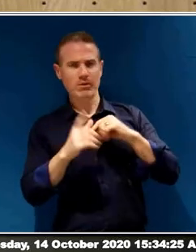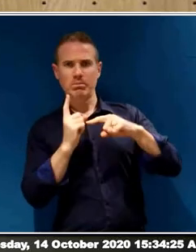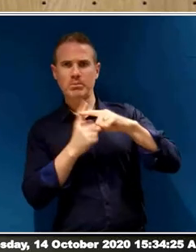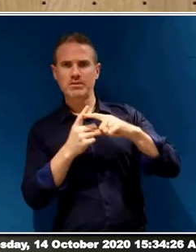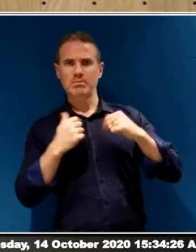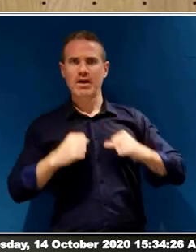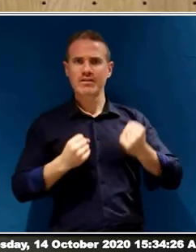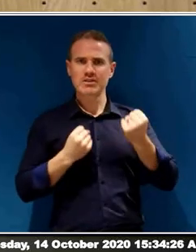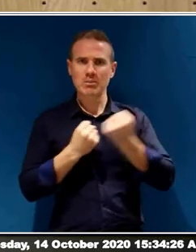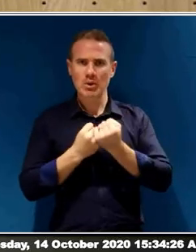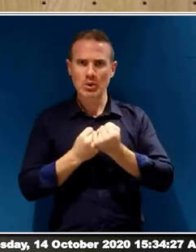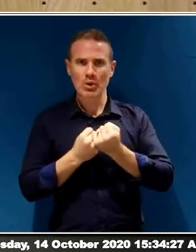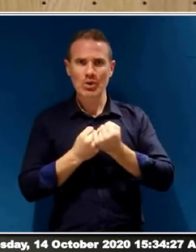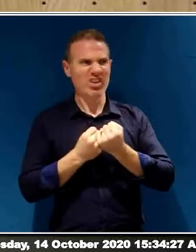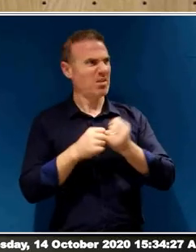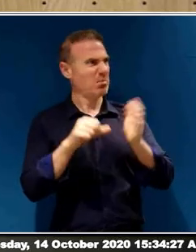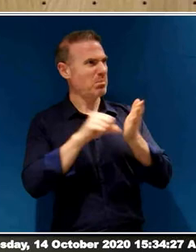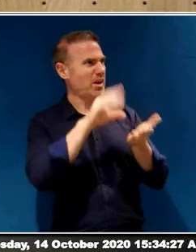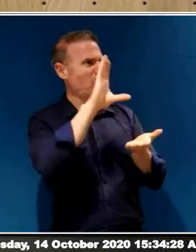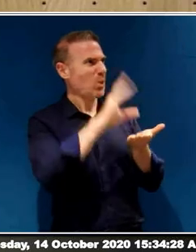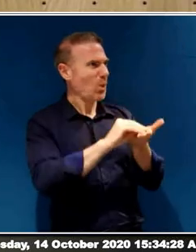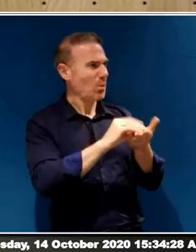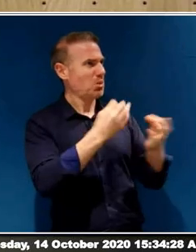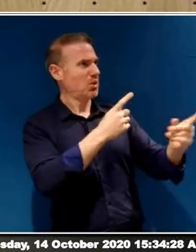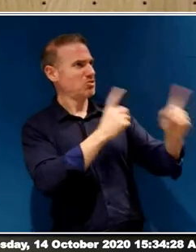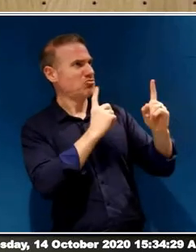be able to continue. Thank you.